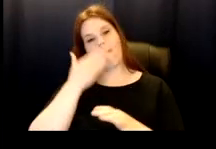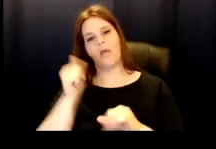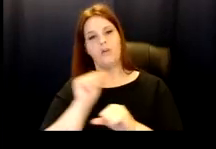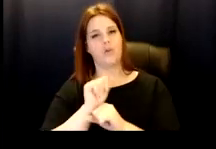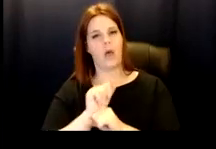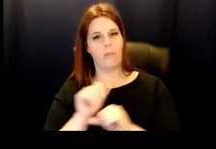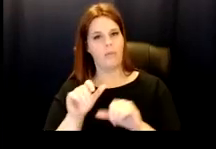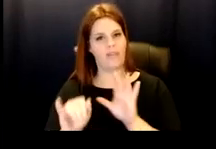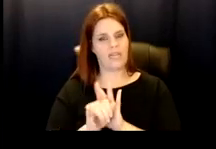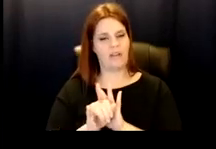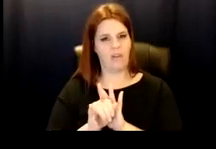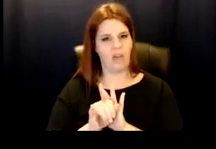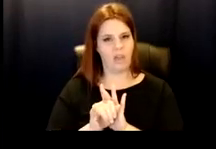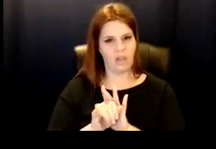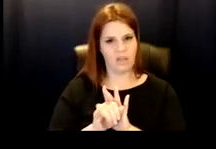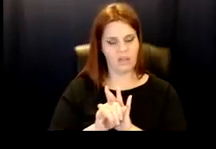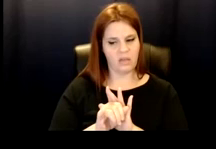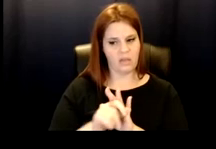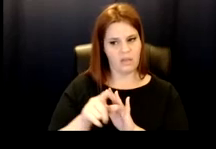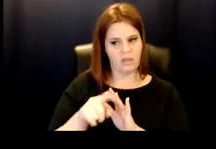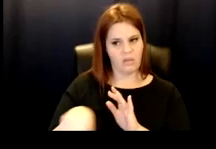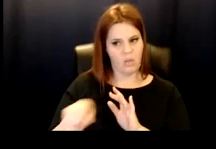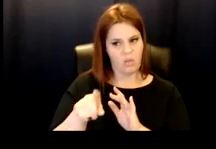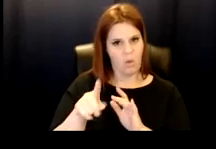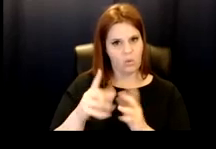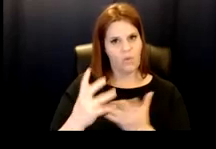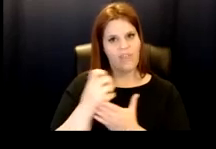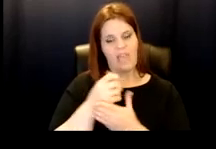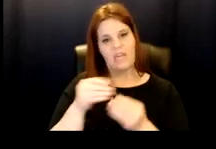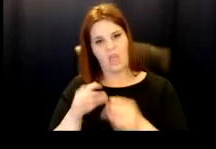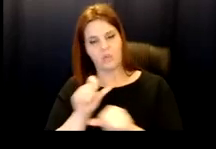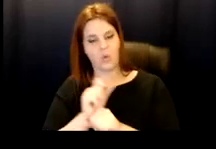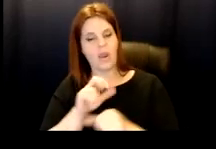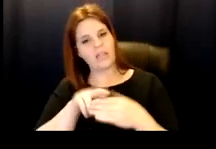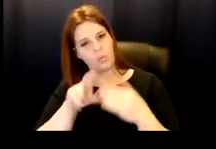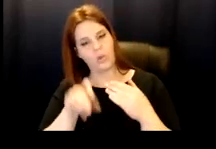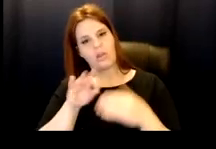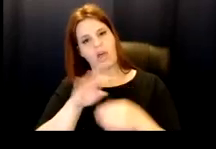gained as well as those who lost work as a result of COVID. What are the characteristics